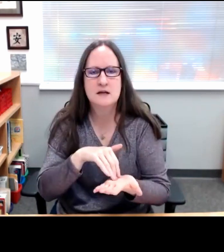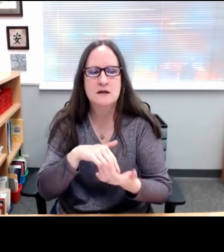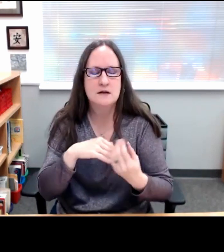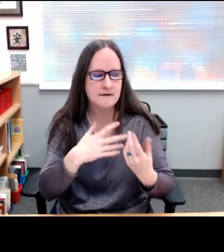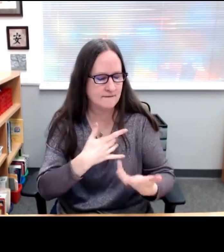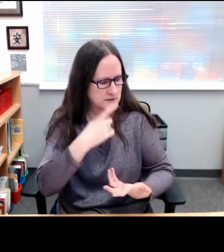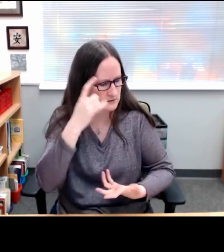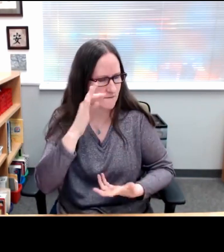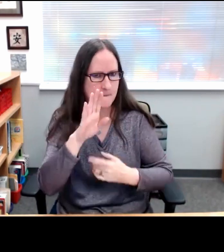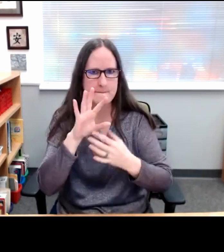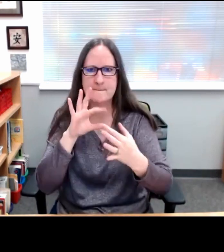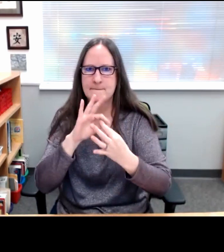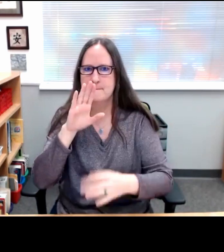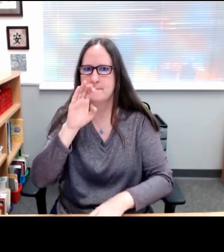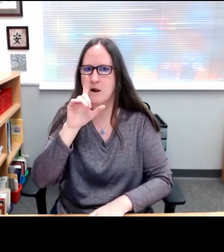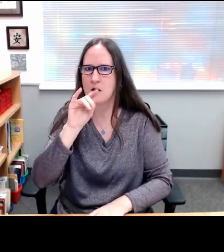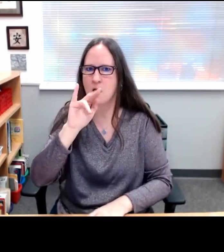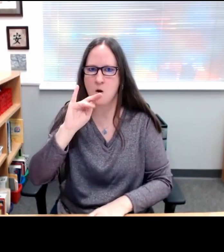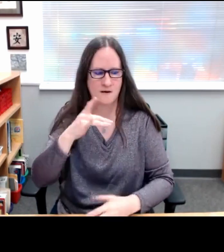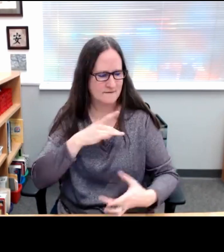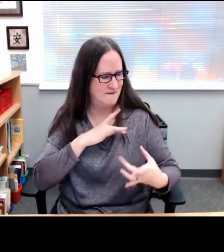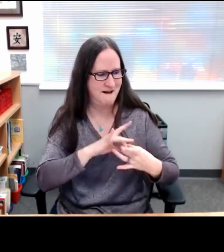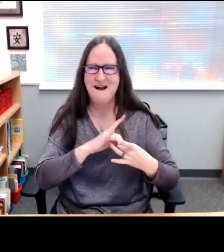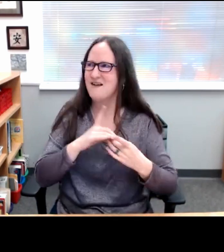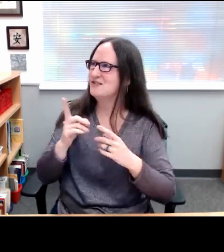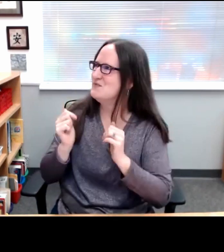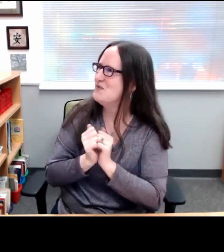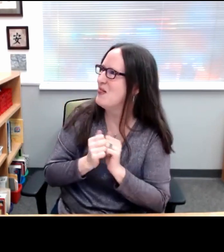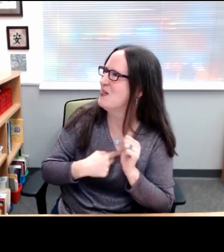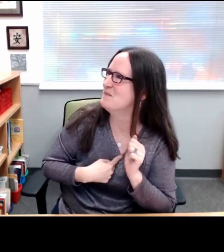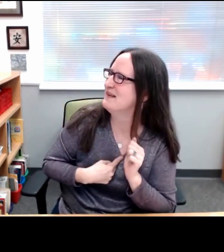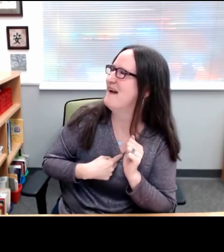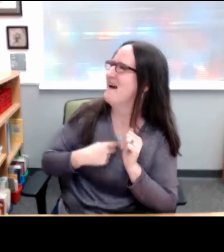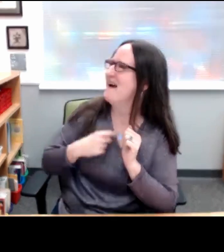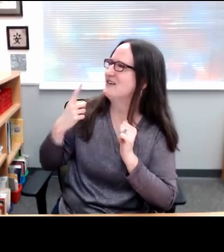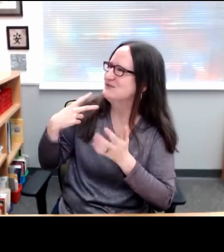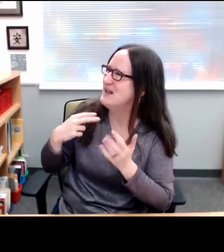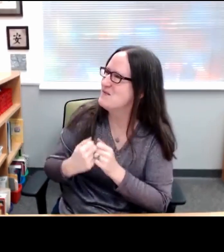And this goes back to what I said earlier, creating that sense of belonging that, "Oh,